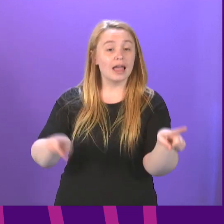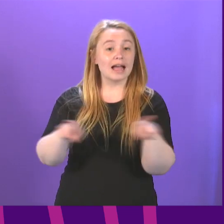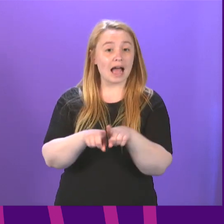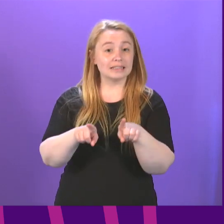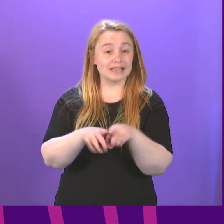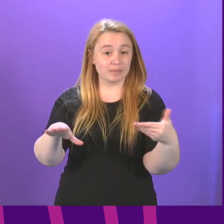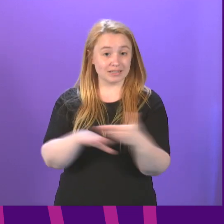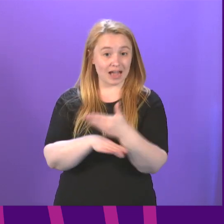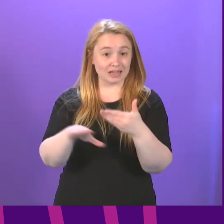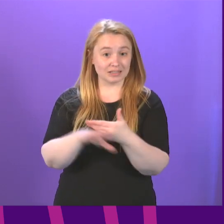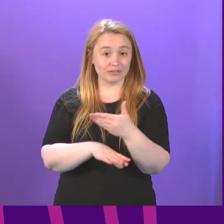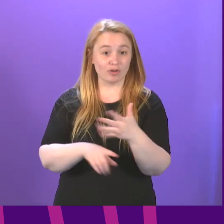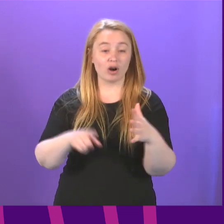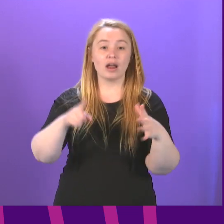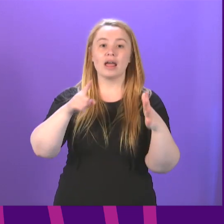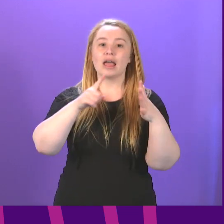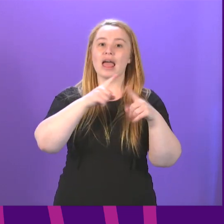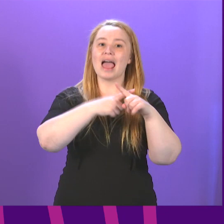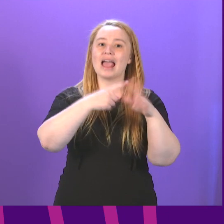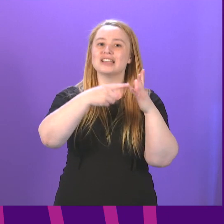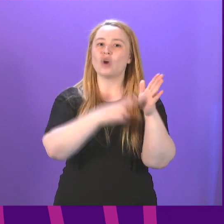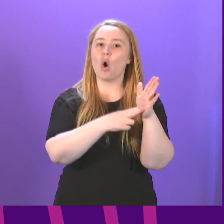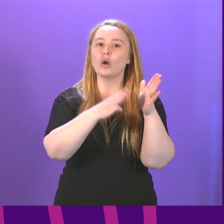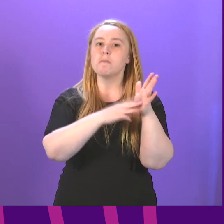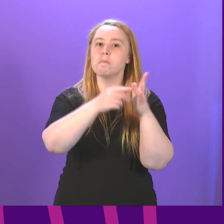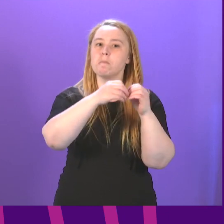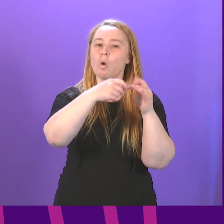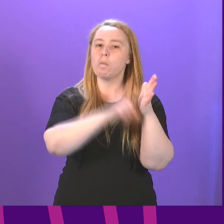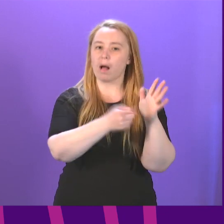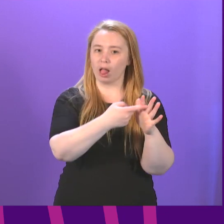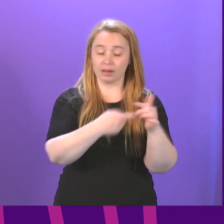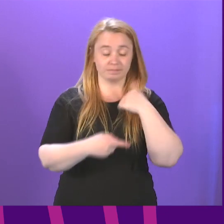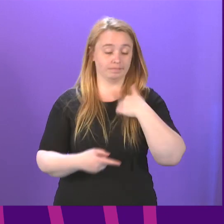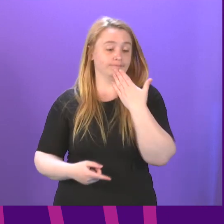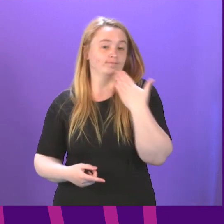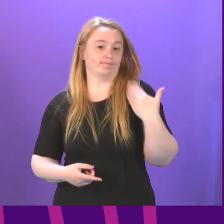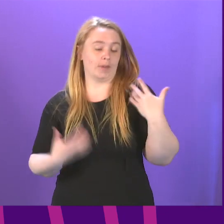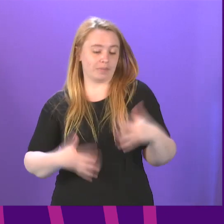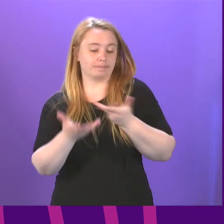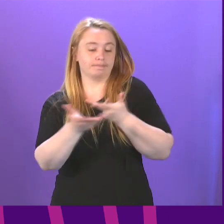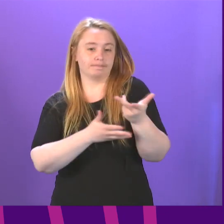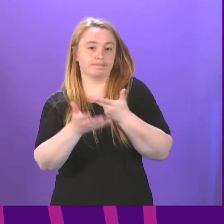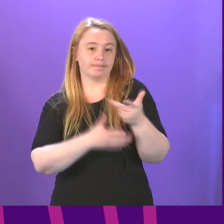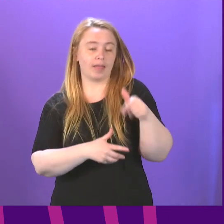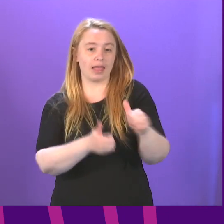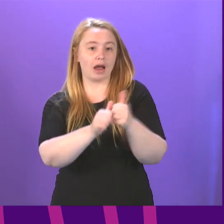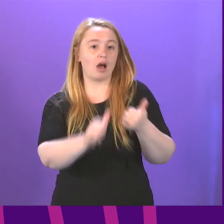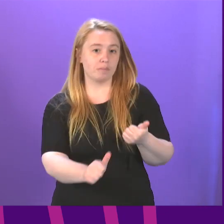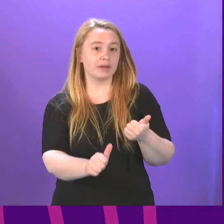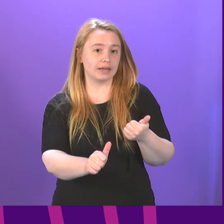suggested to ExxonMobil, with which I have had recent correspondence, as Mark Ruskell is aware.